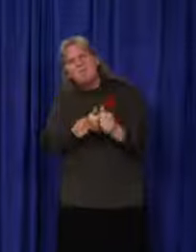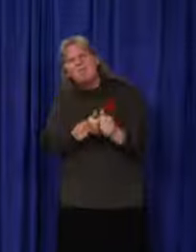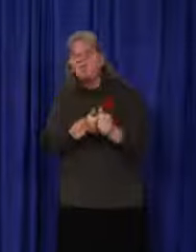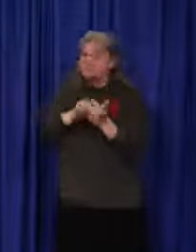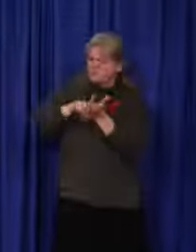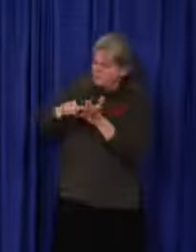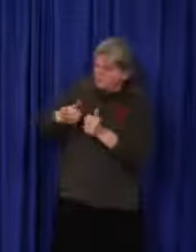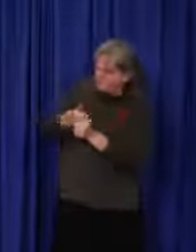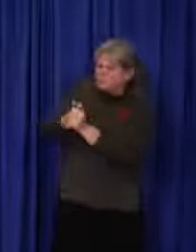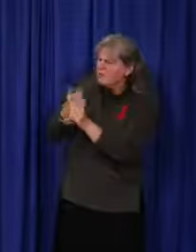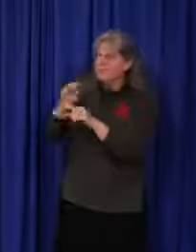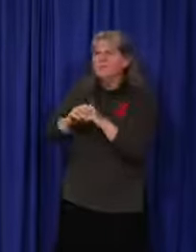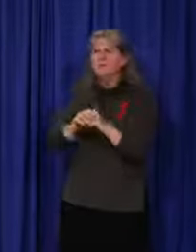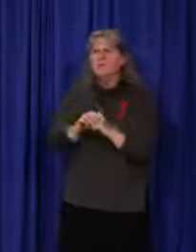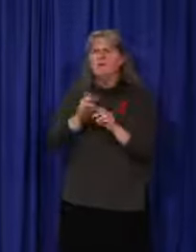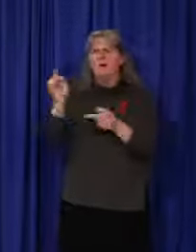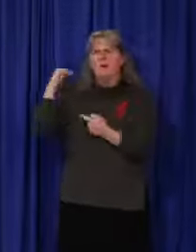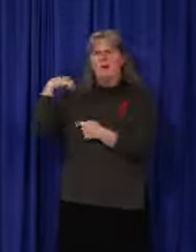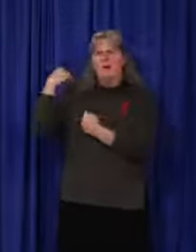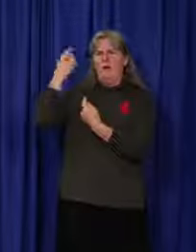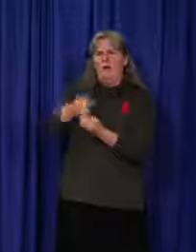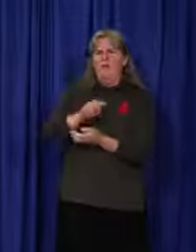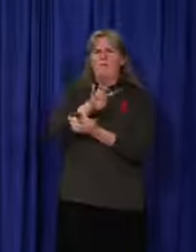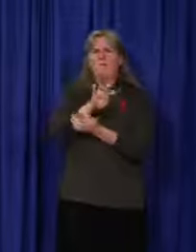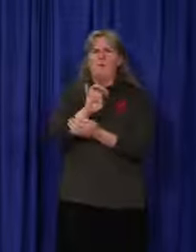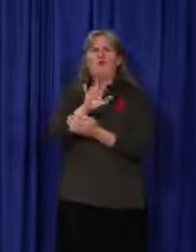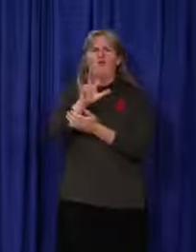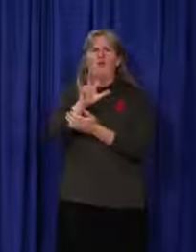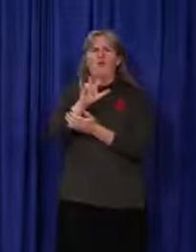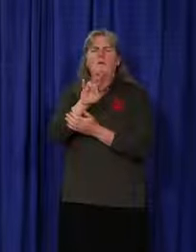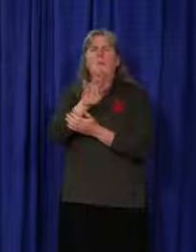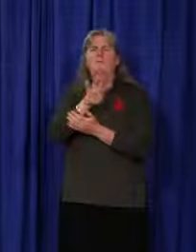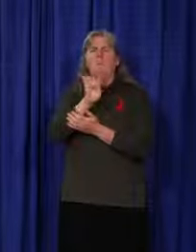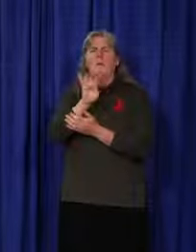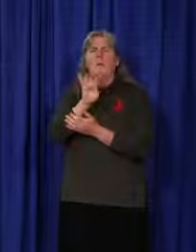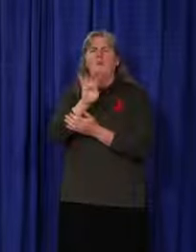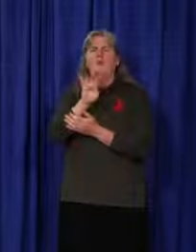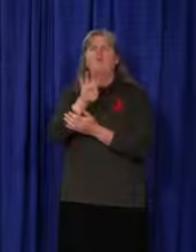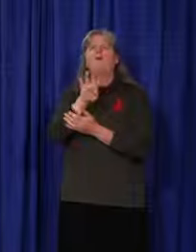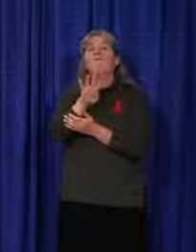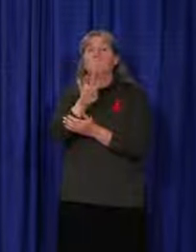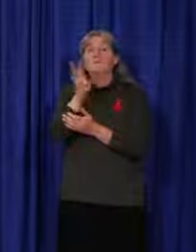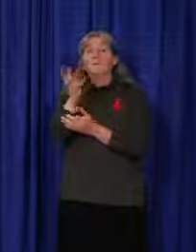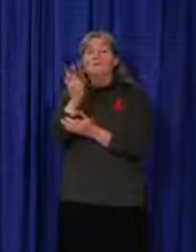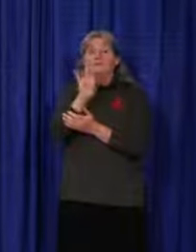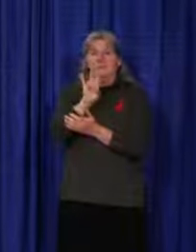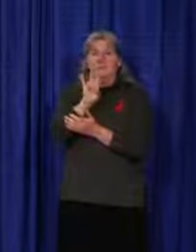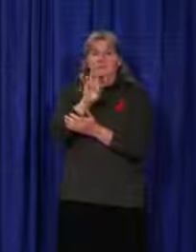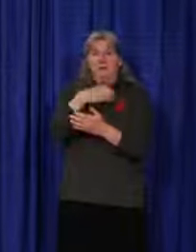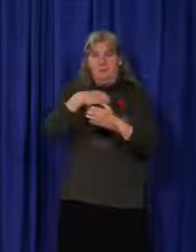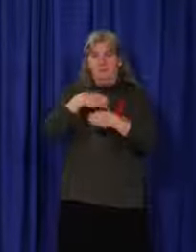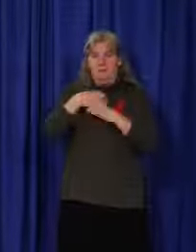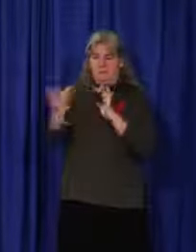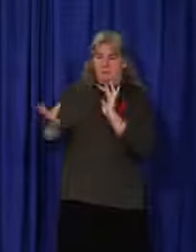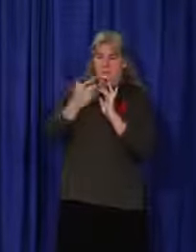will begin phase three of our path forward plan. The first change people will see related to -- is related to